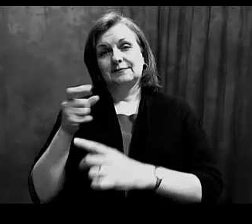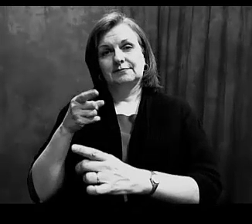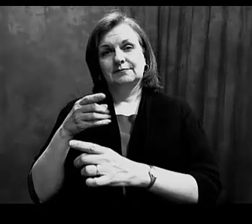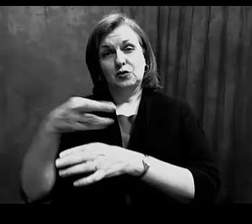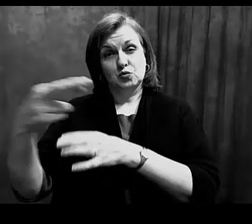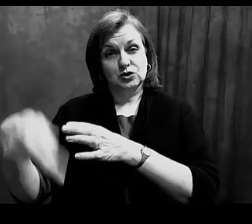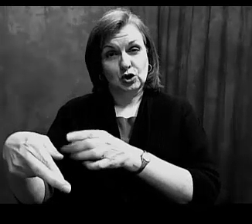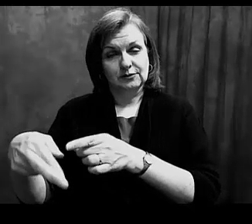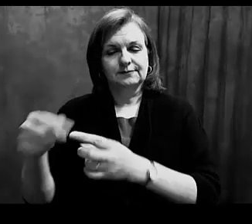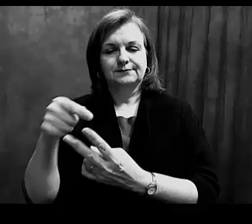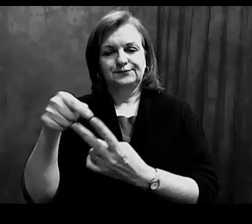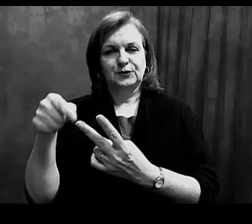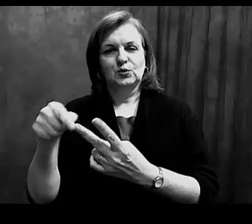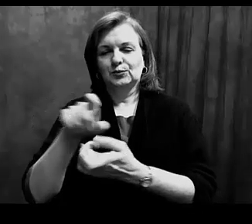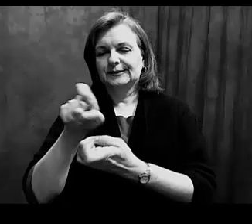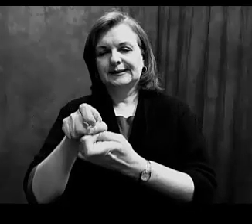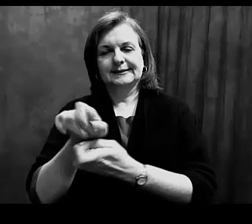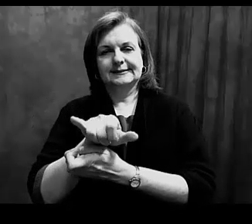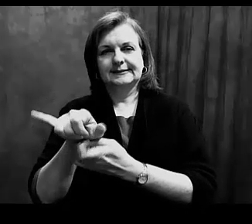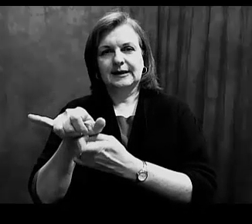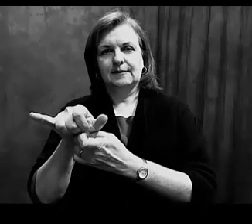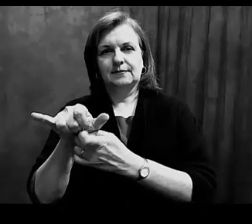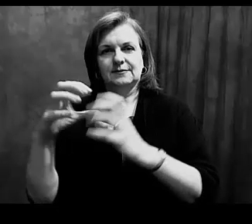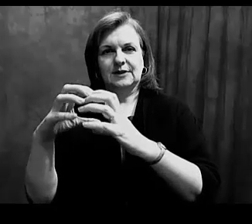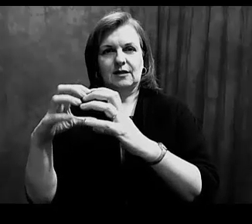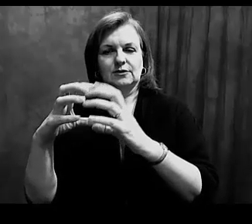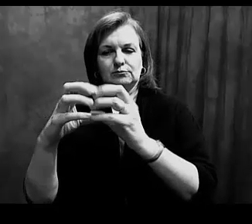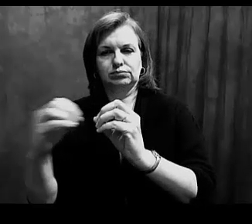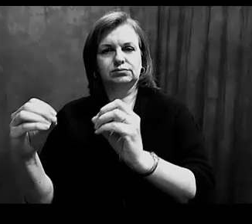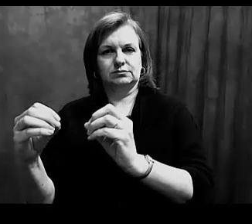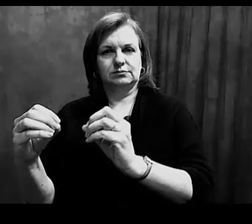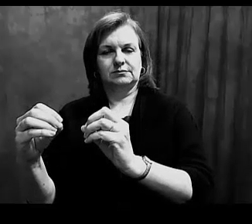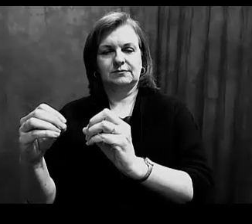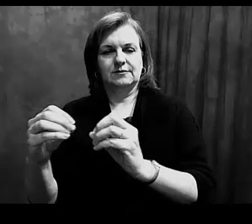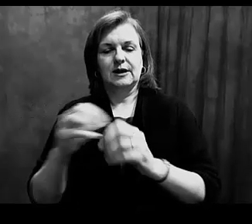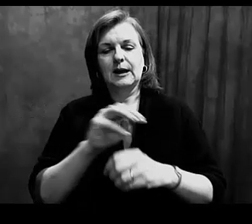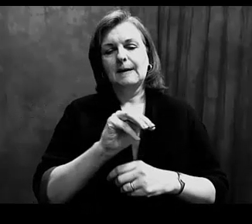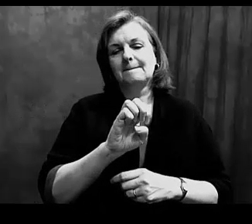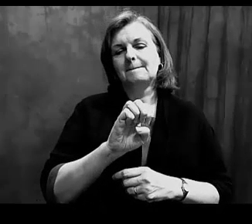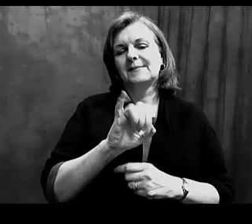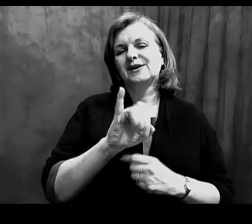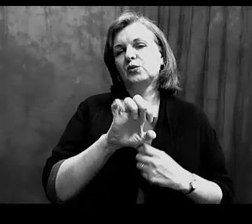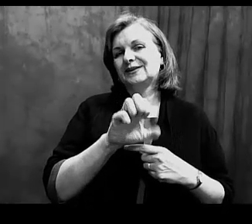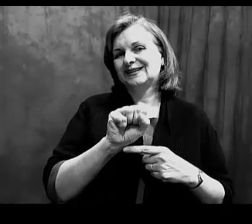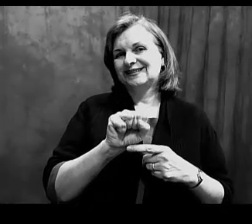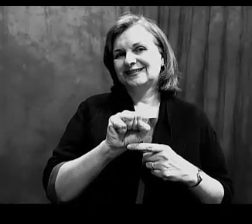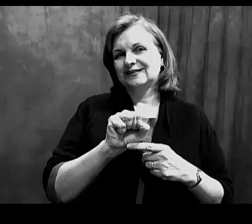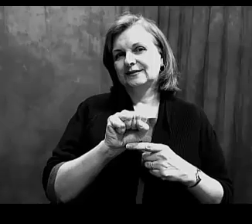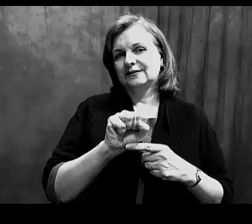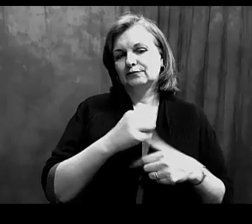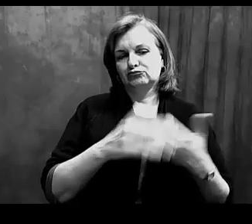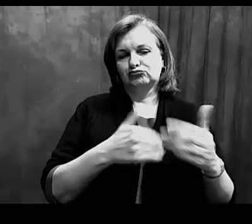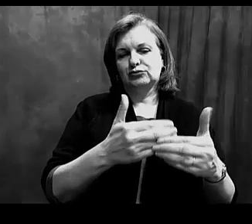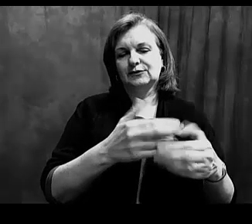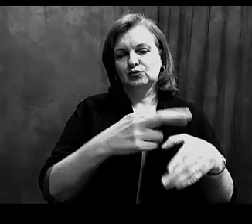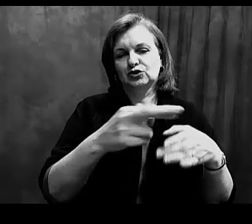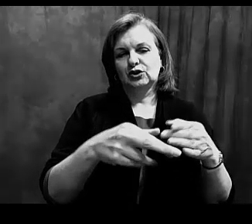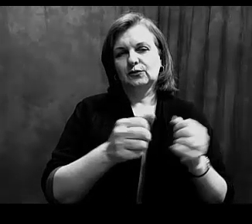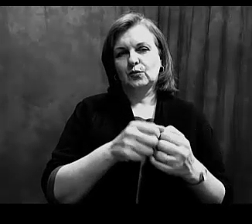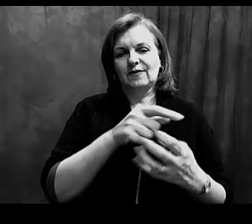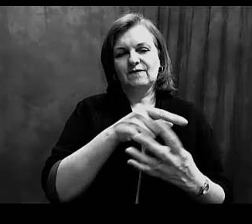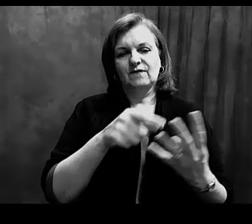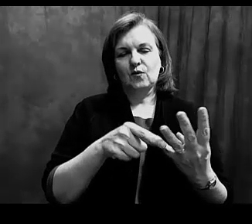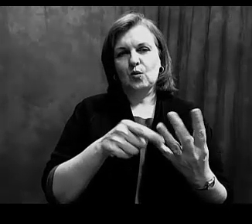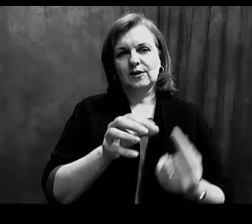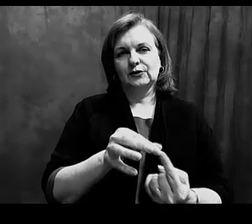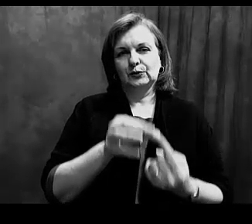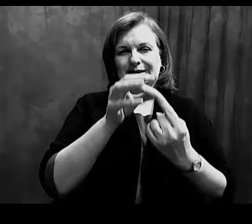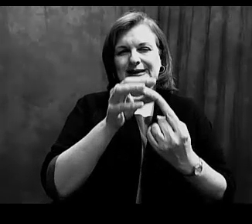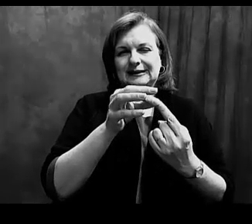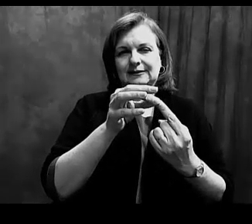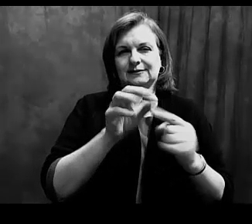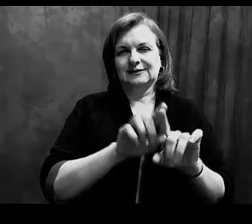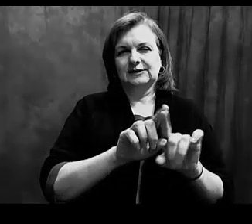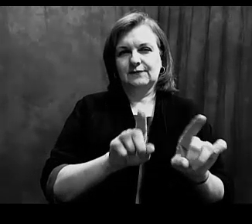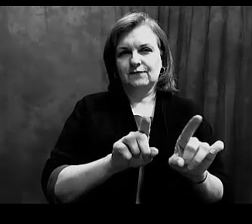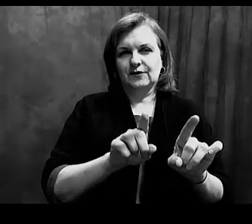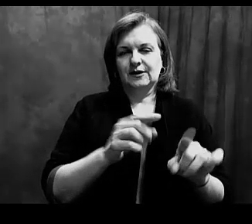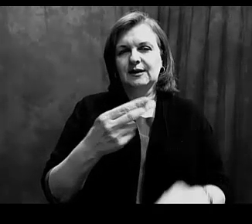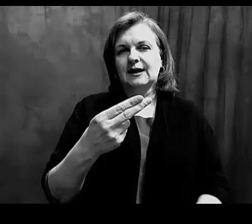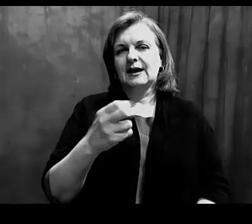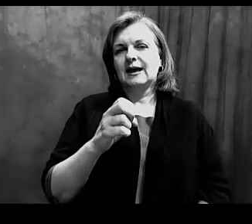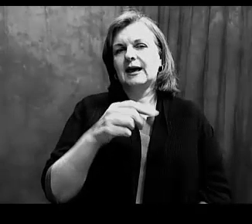2 genetically identical identical diploid cells - meiosis 4 genetically unique or different